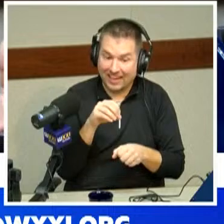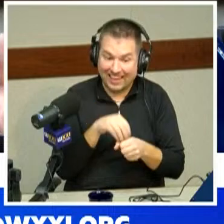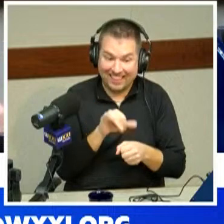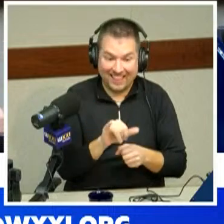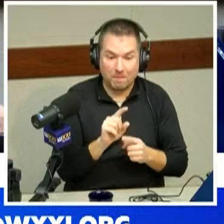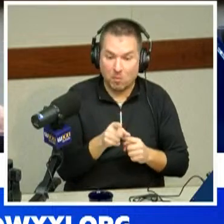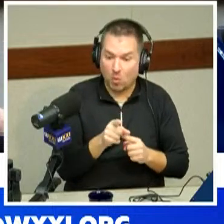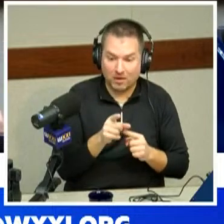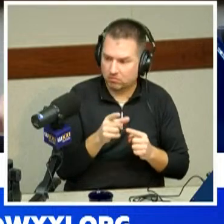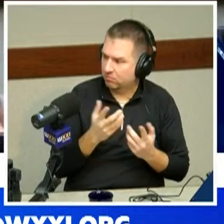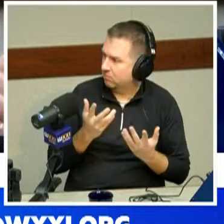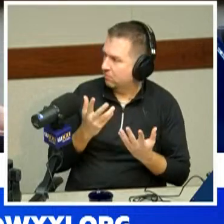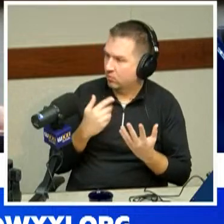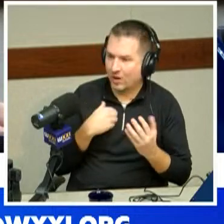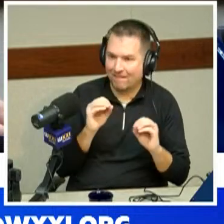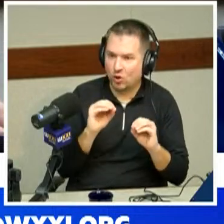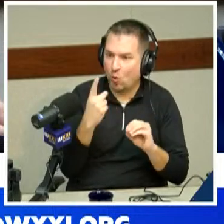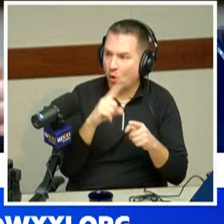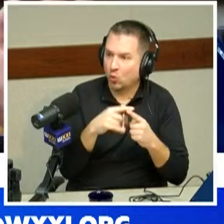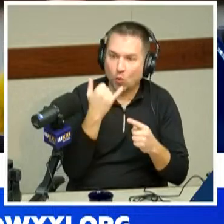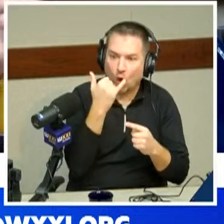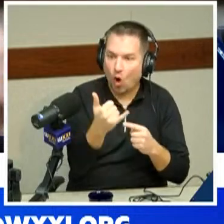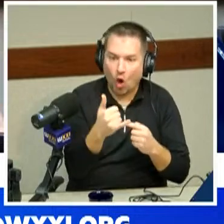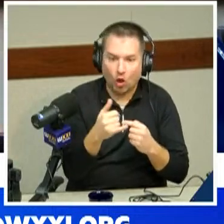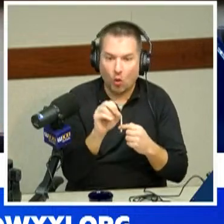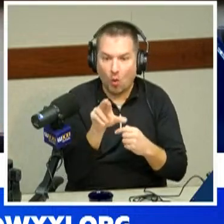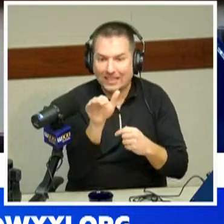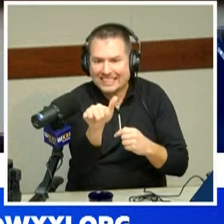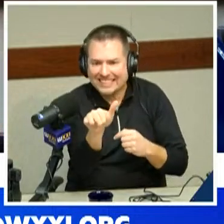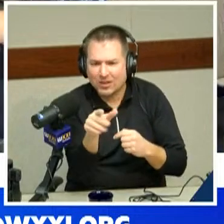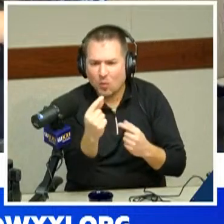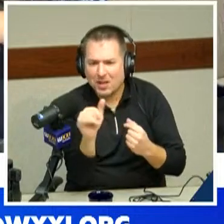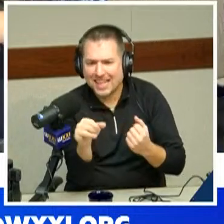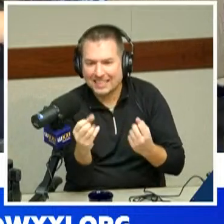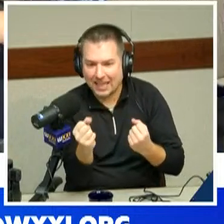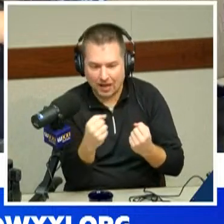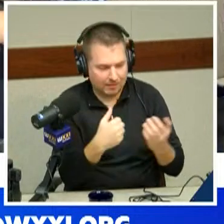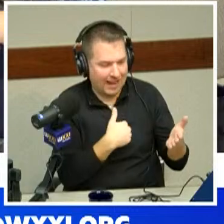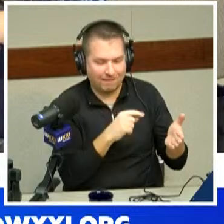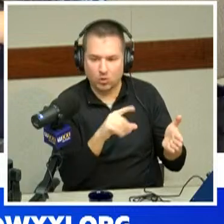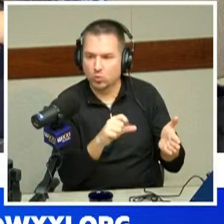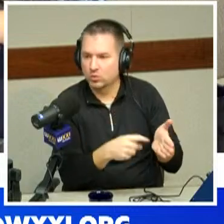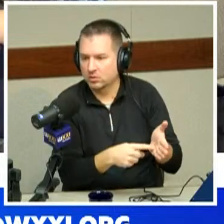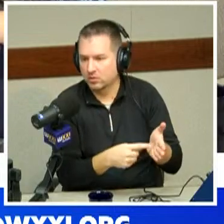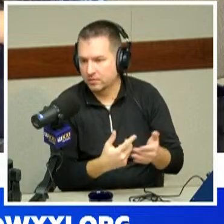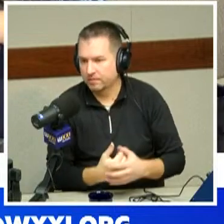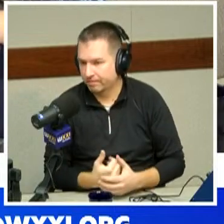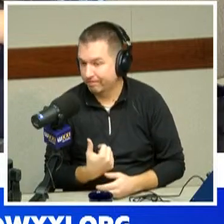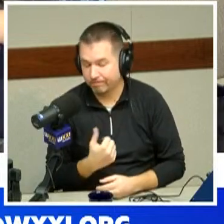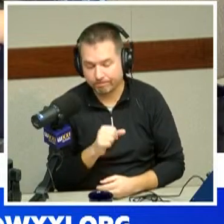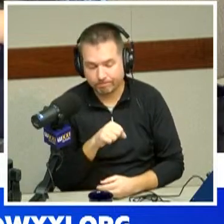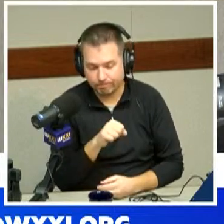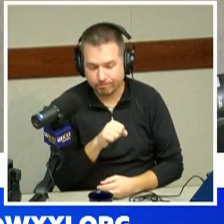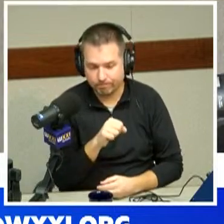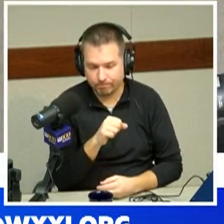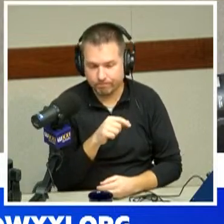we can quickly call or tap on the shoulder and ask for help absolutely and I think you know our